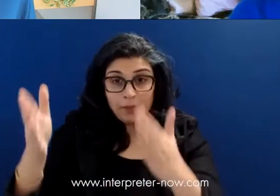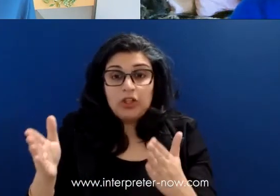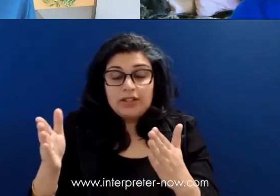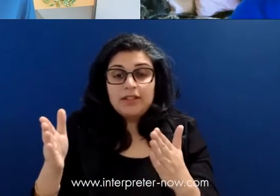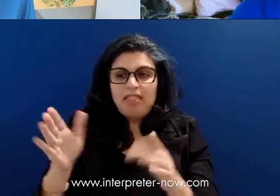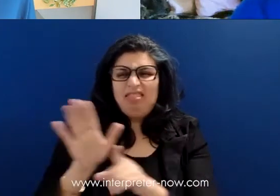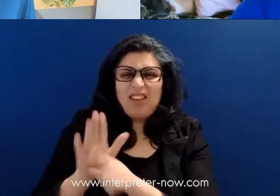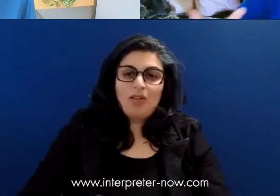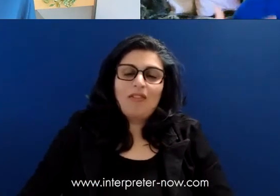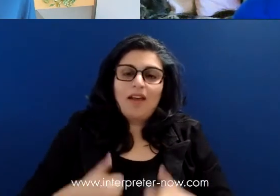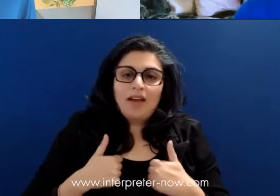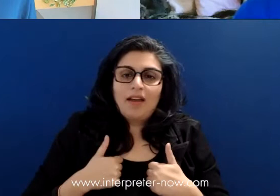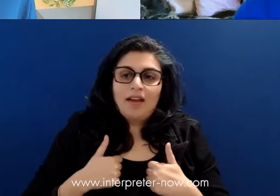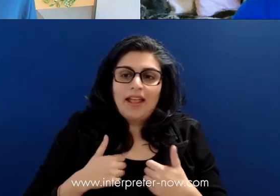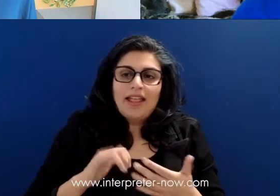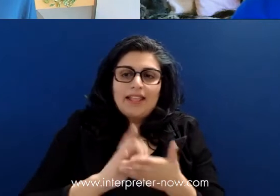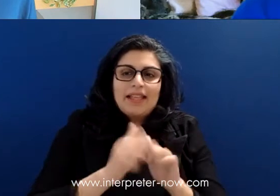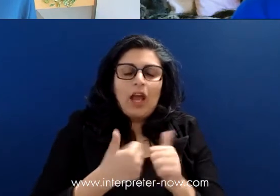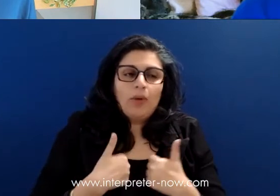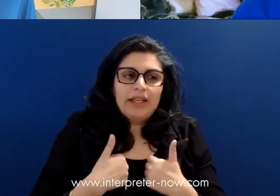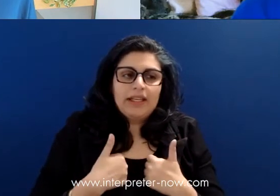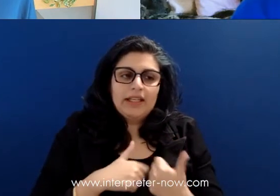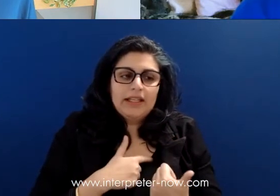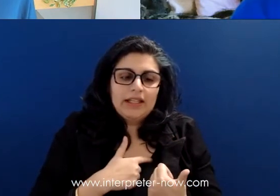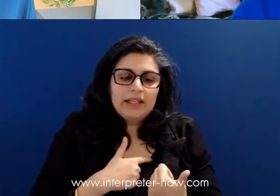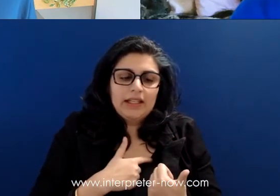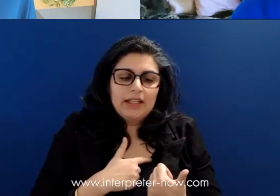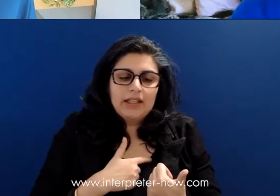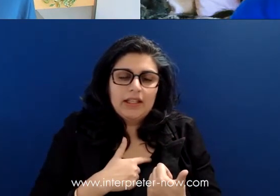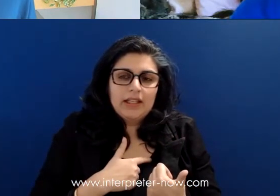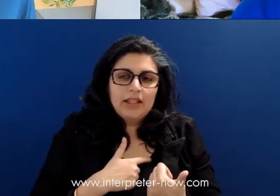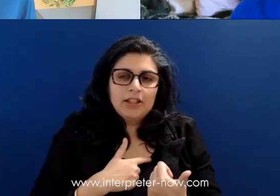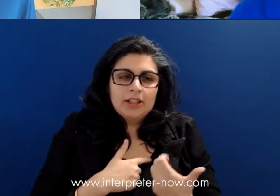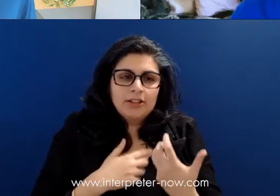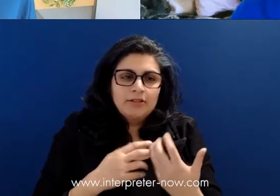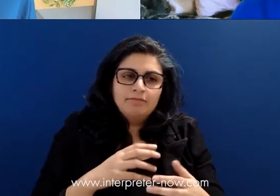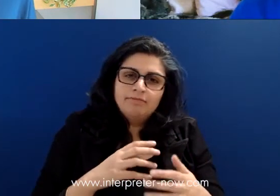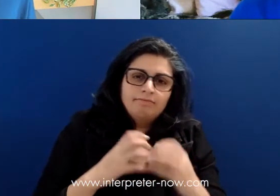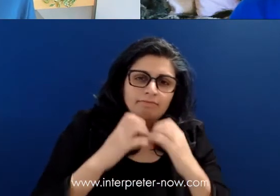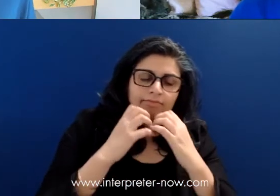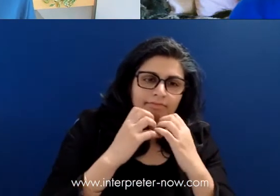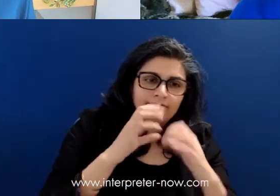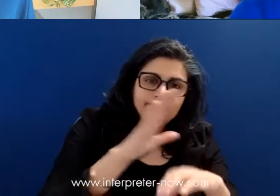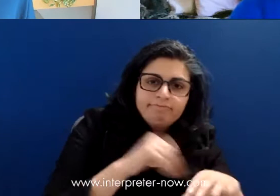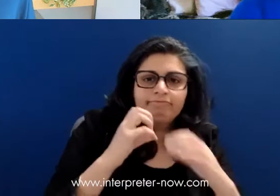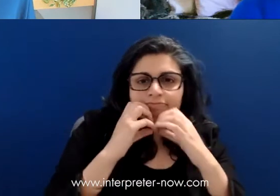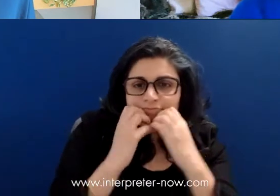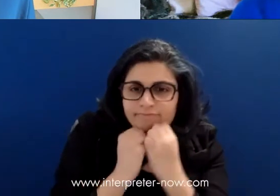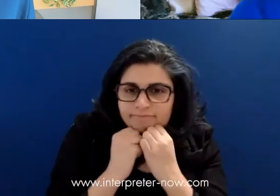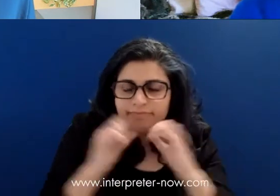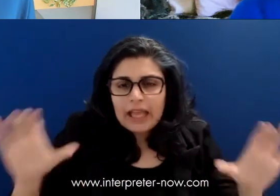in a way that allows us to call forth our compassion, support, actions, and allyship